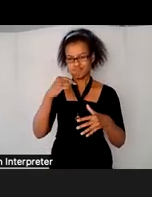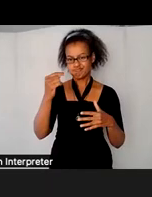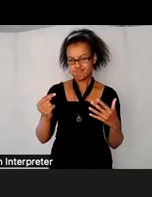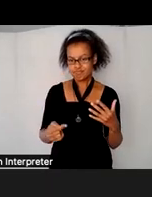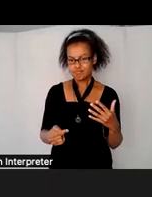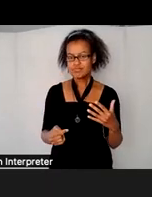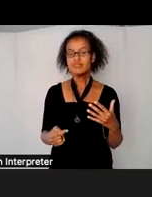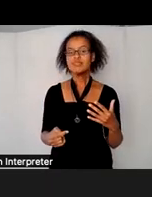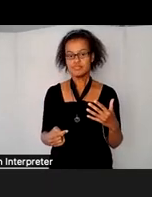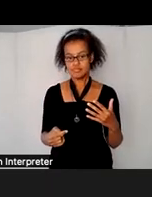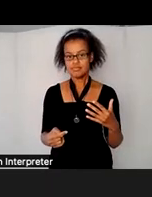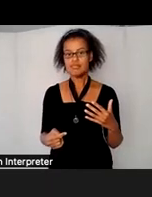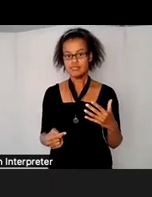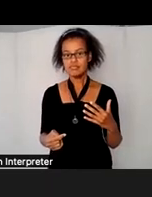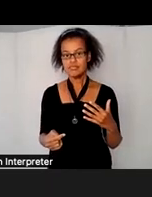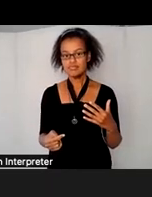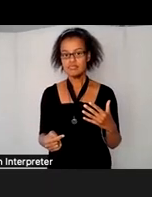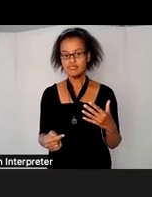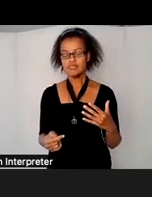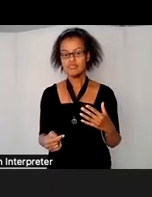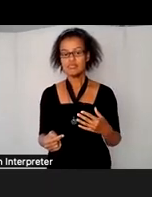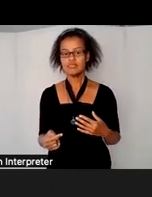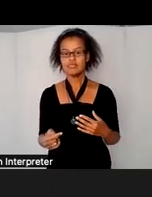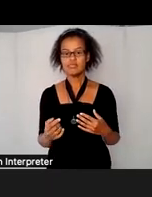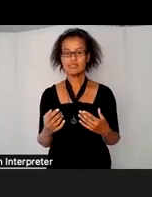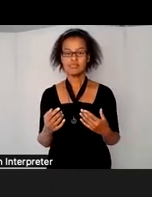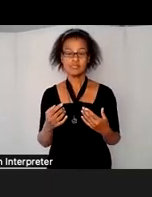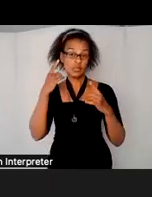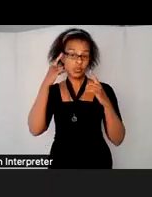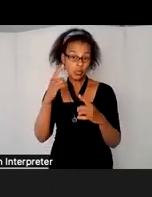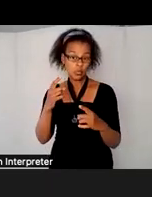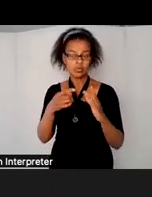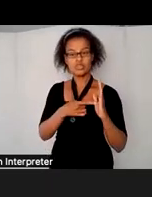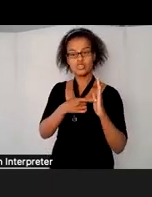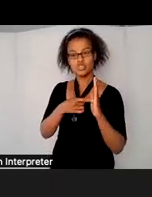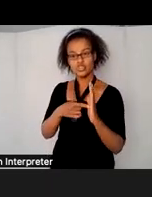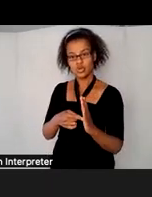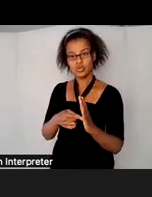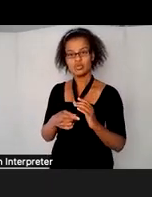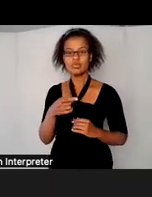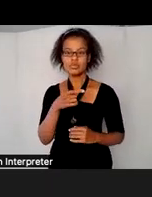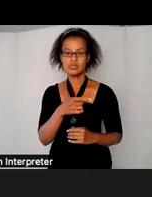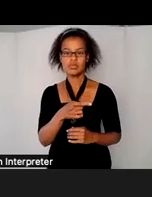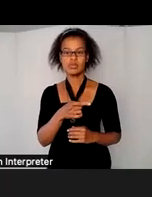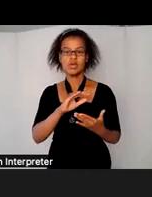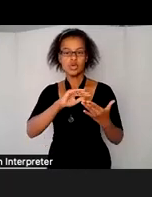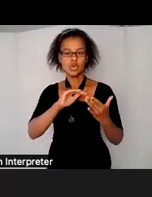to model what sustainable urban agriculture looks like.